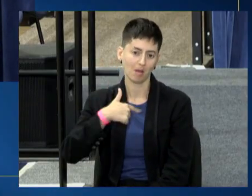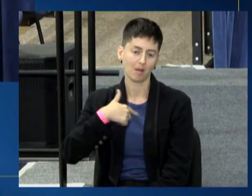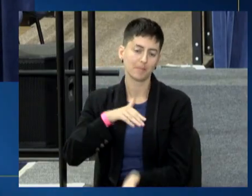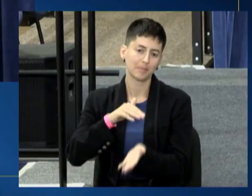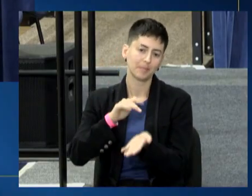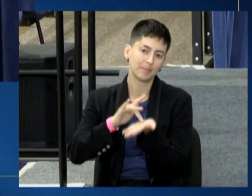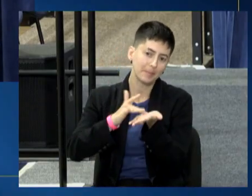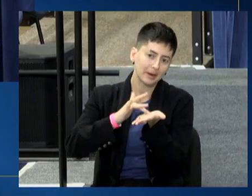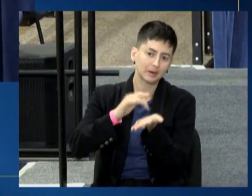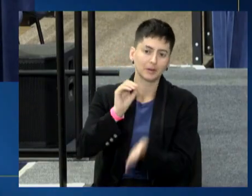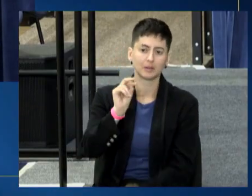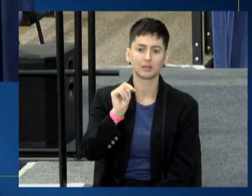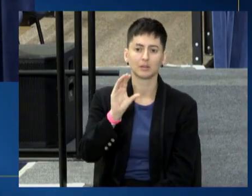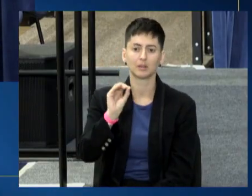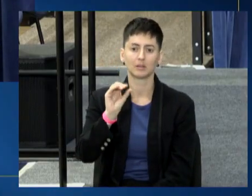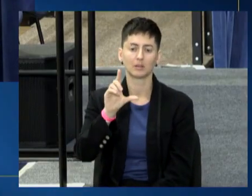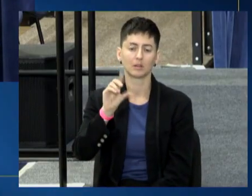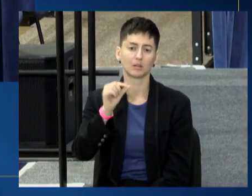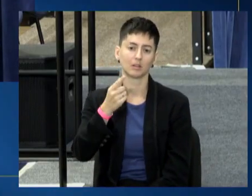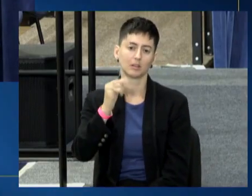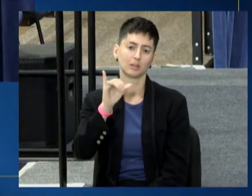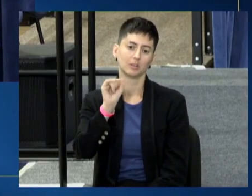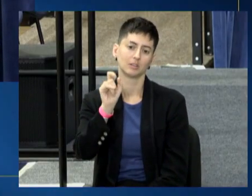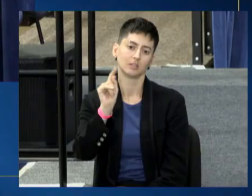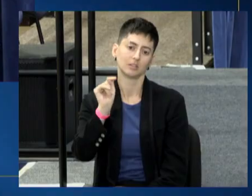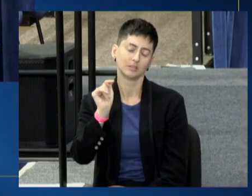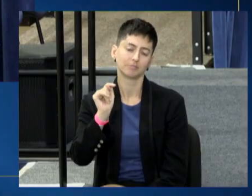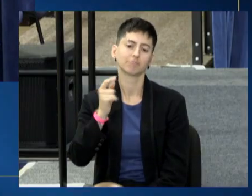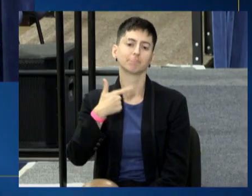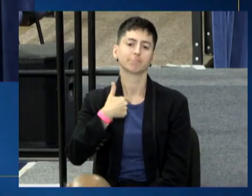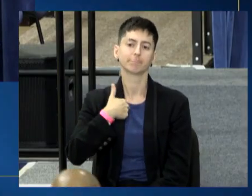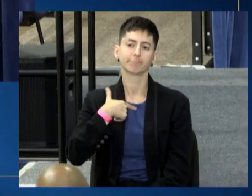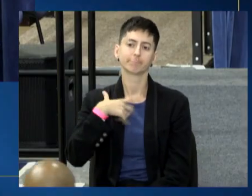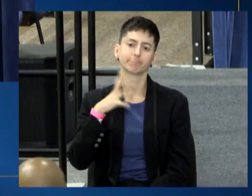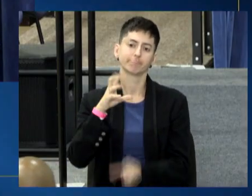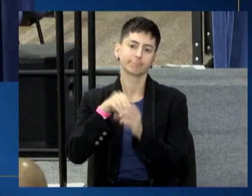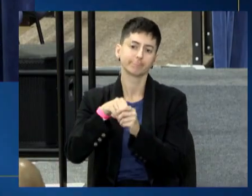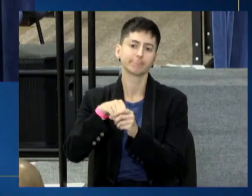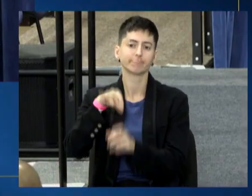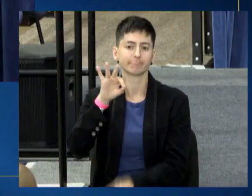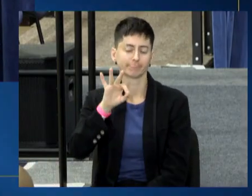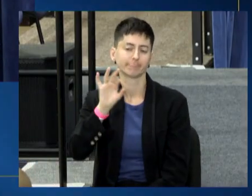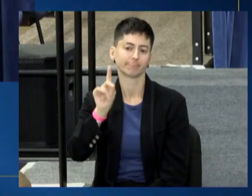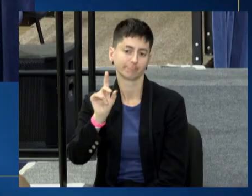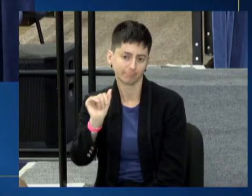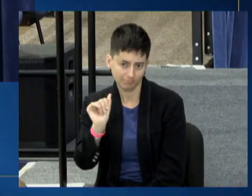the Oncology Center of Excellence within the Food and Drug Administration. Since I began in 2010,